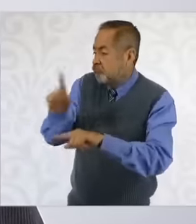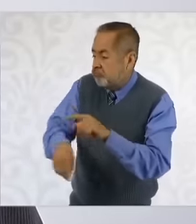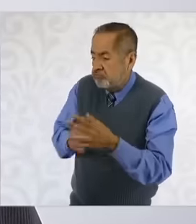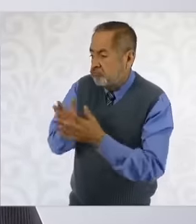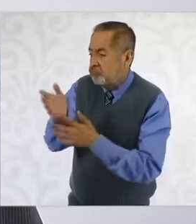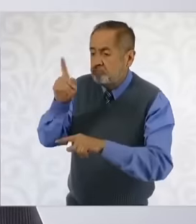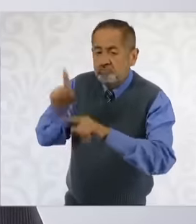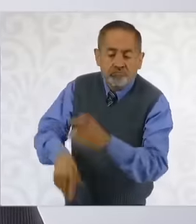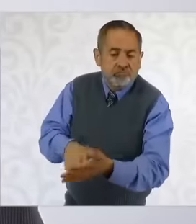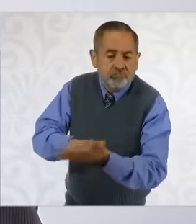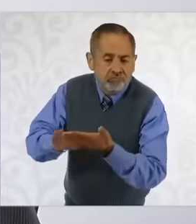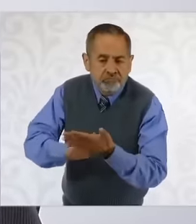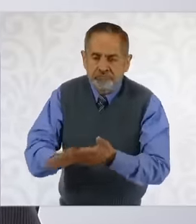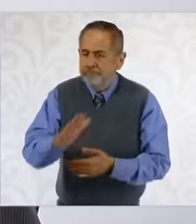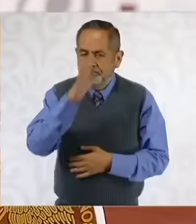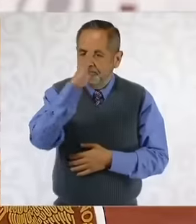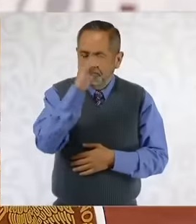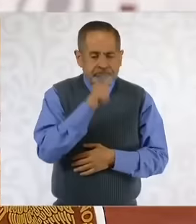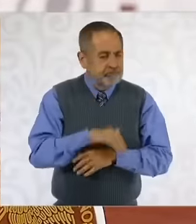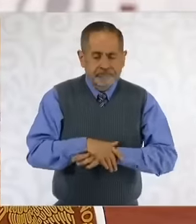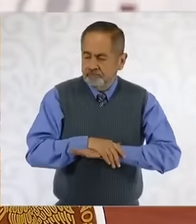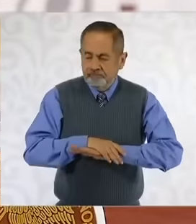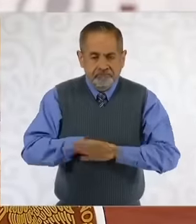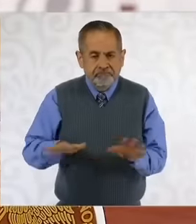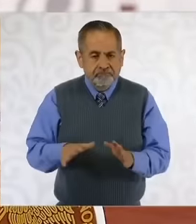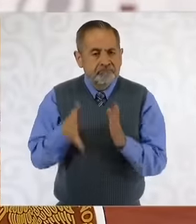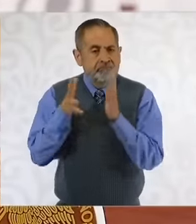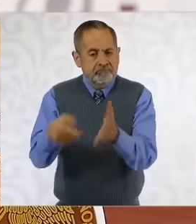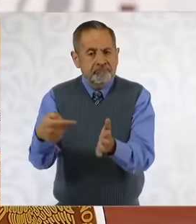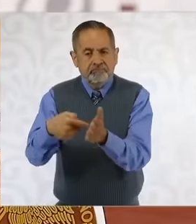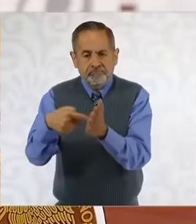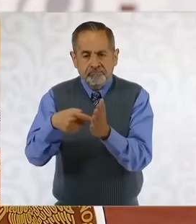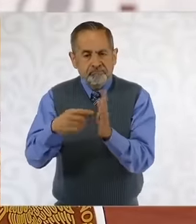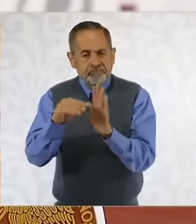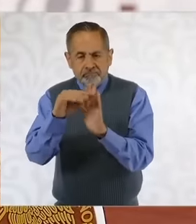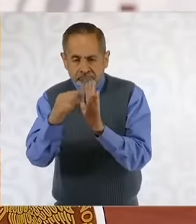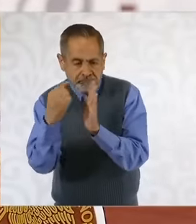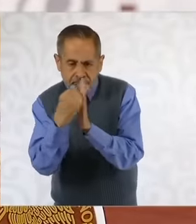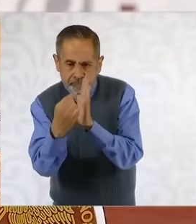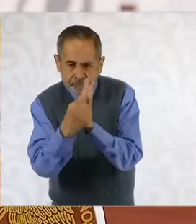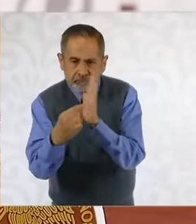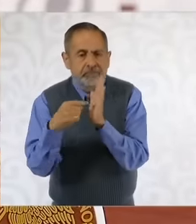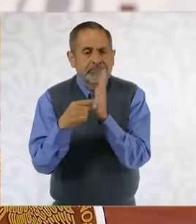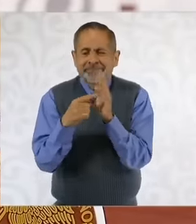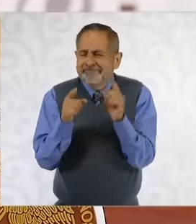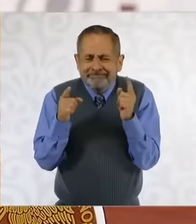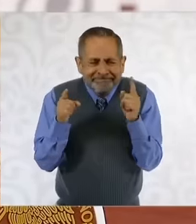applies to these means of constitutional procedural law is exactly the same and